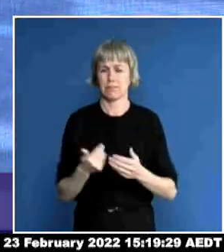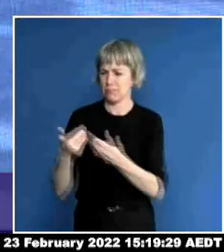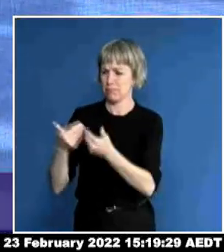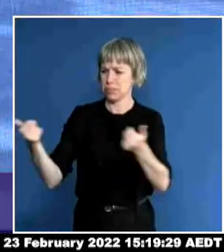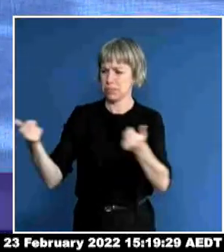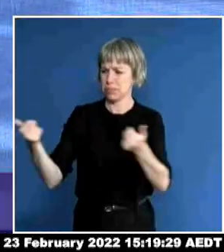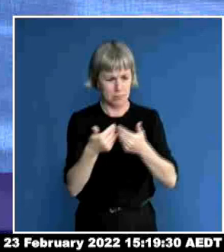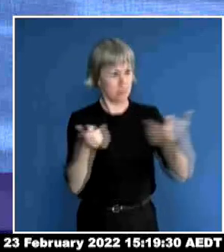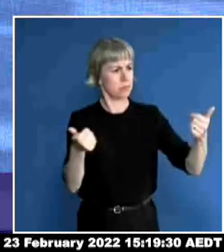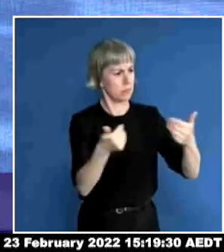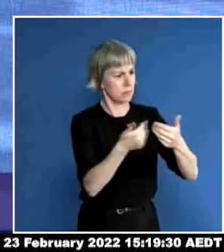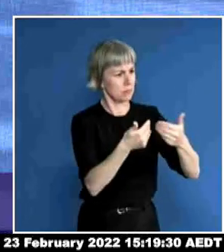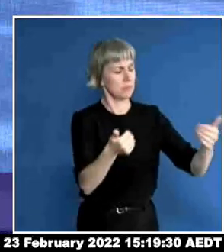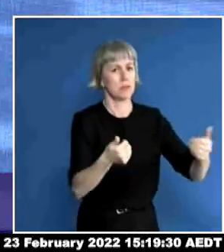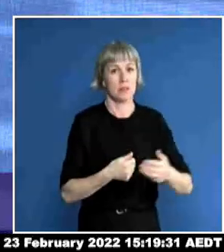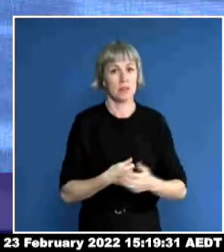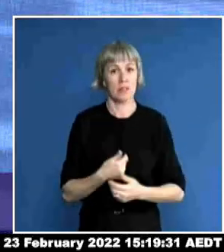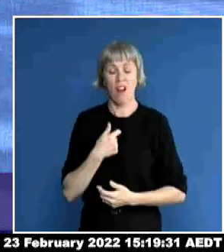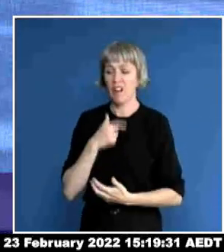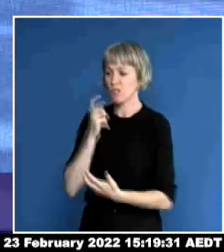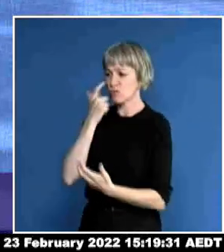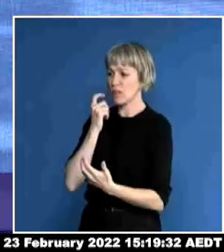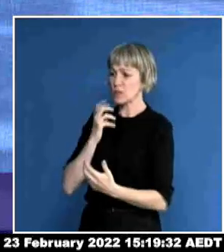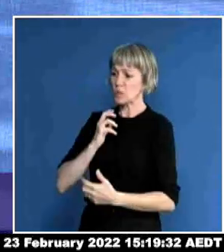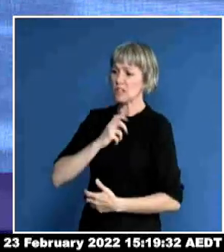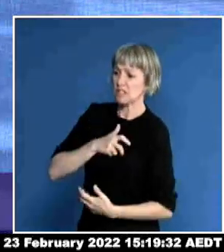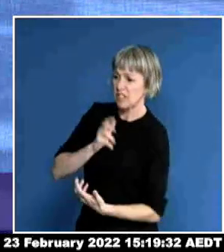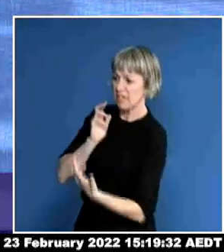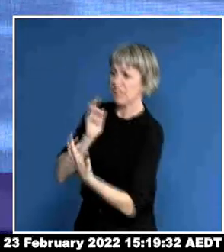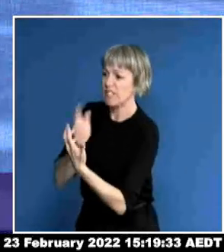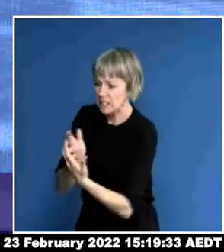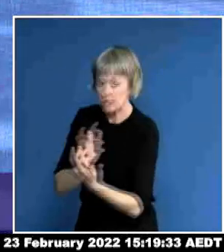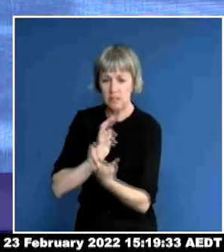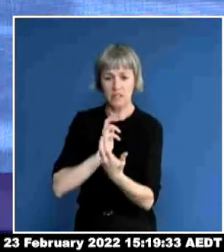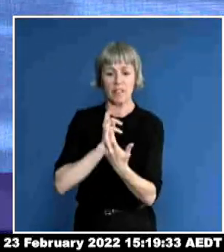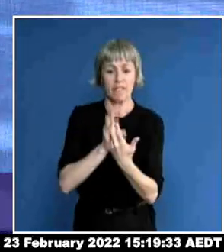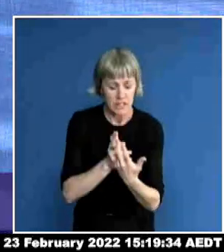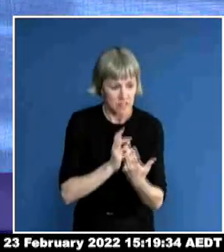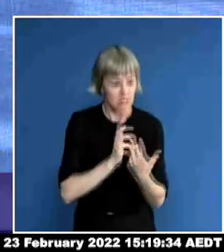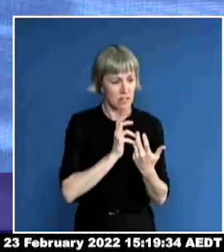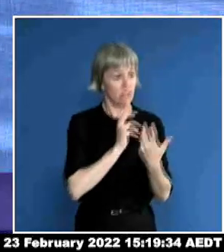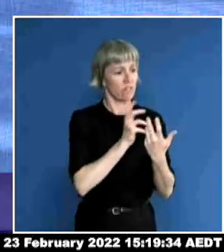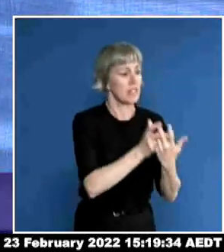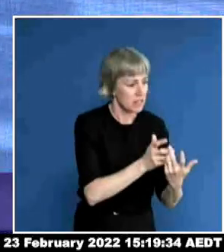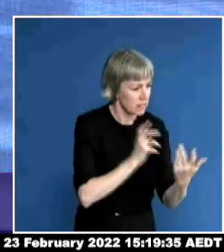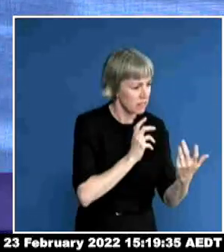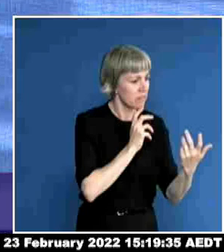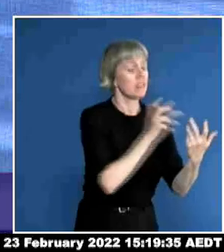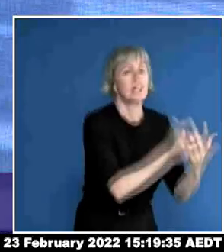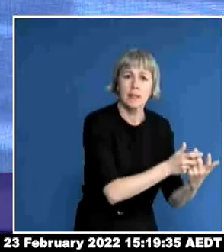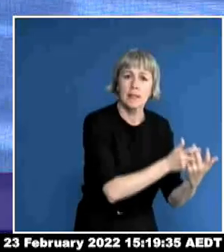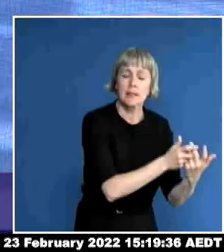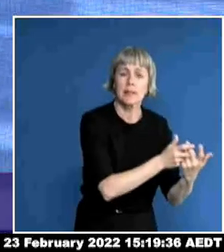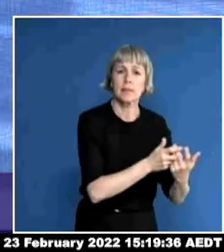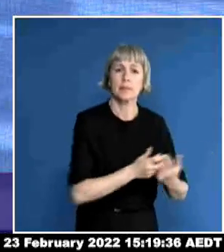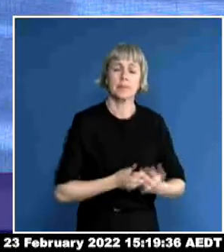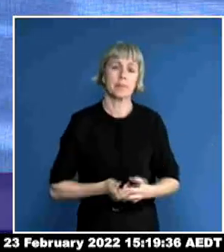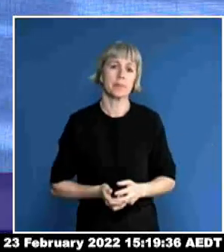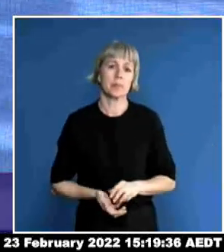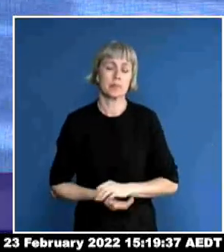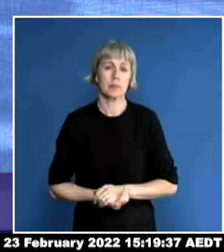system. What needs to be changed is how - is the focus is switched.